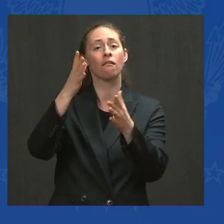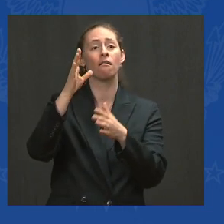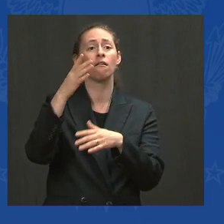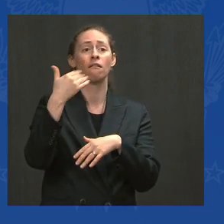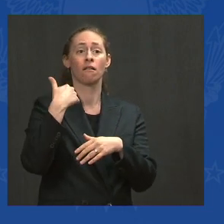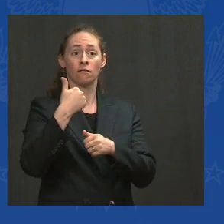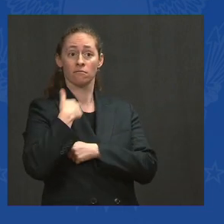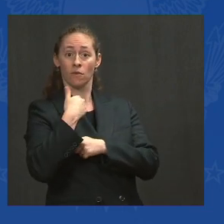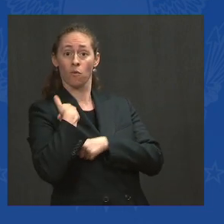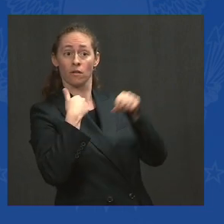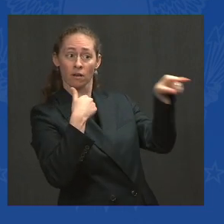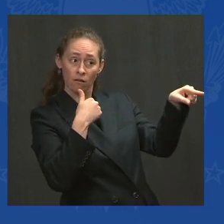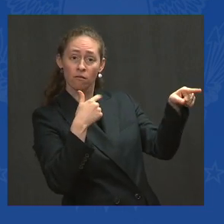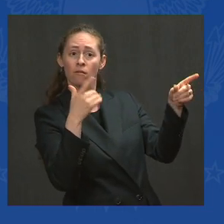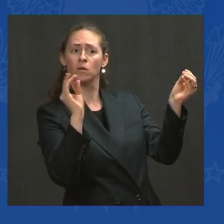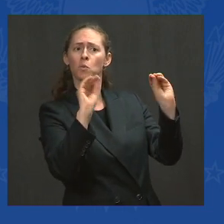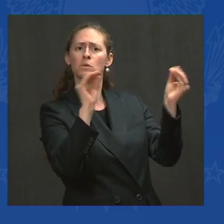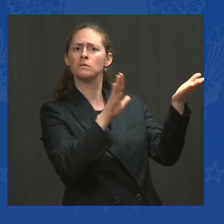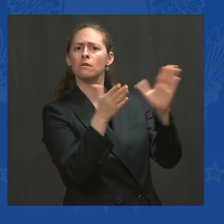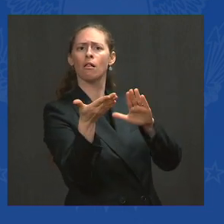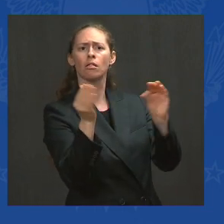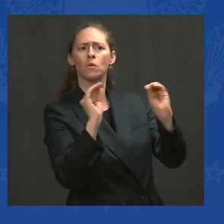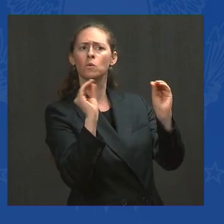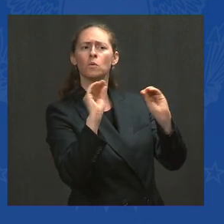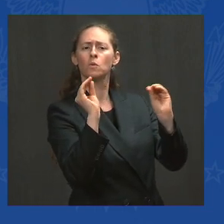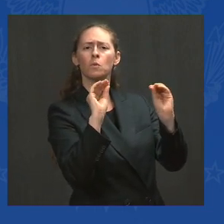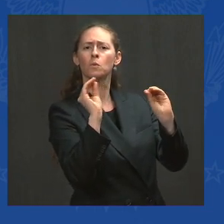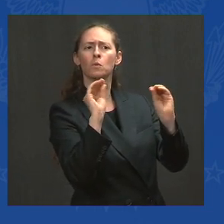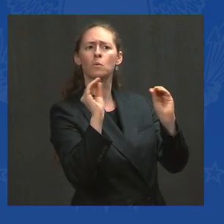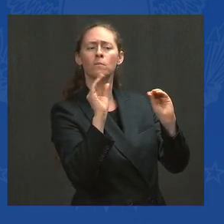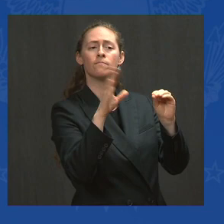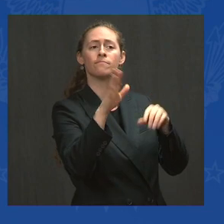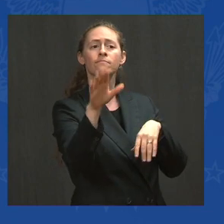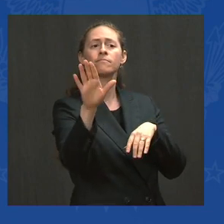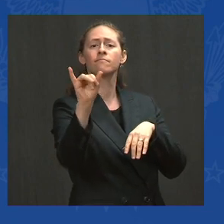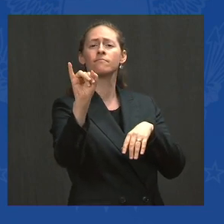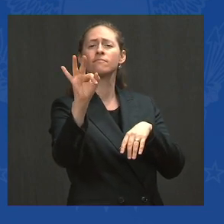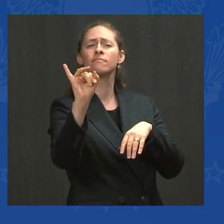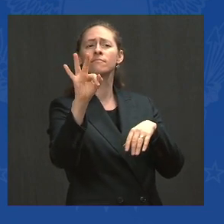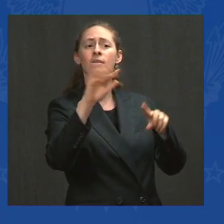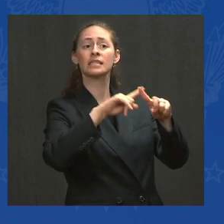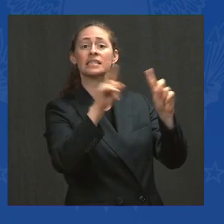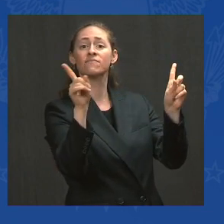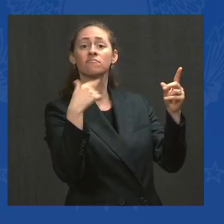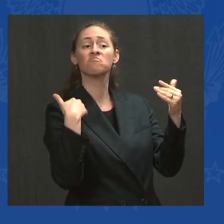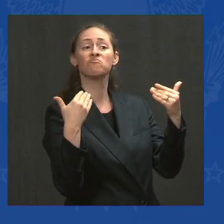Conducting our drawdown differently would have certainly come with a increased risk of safety to our personnel.